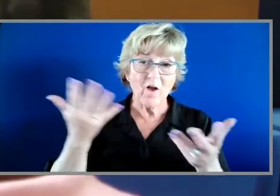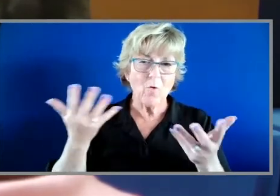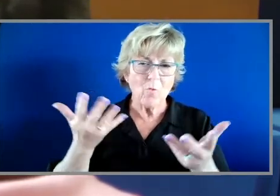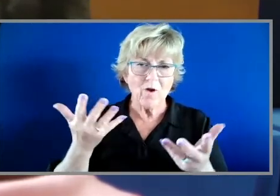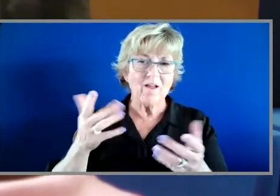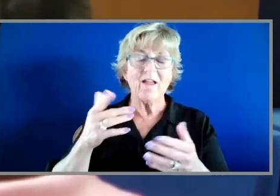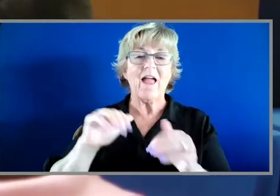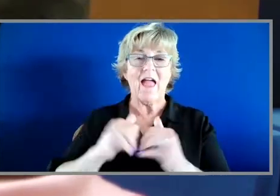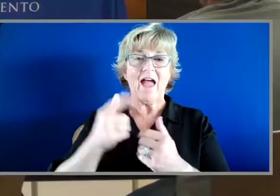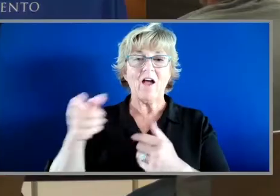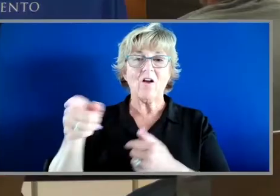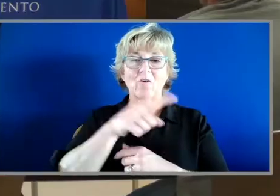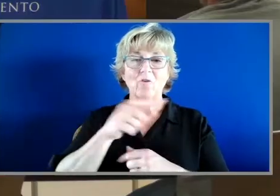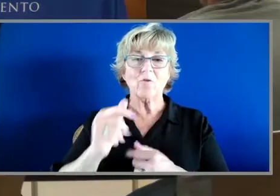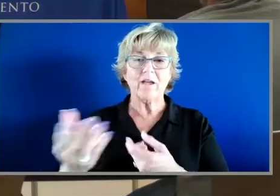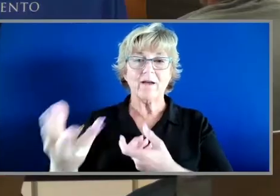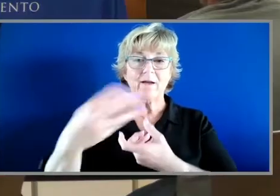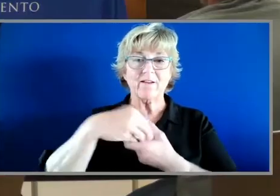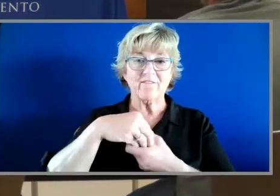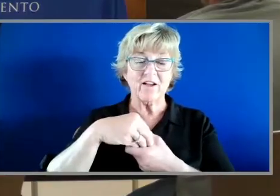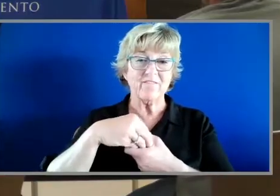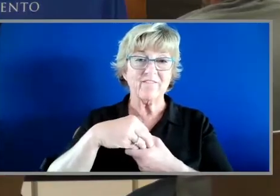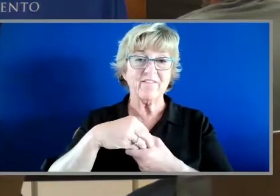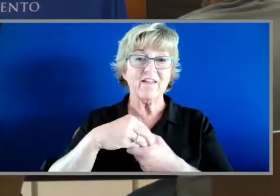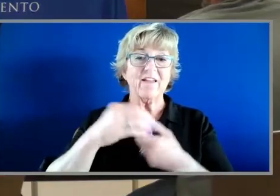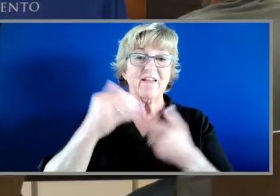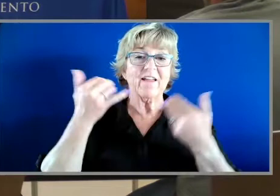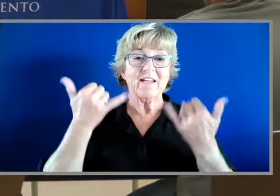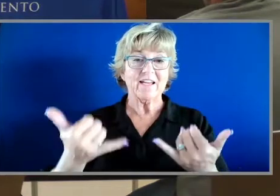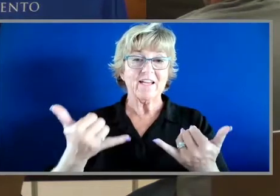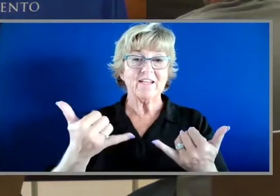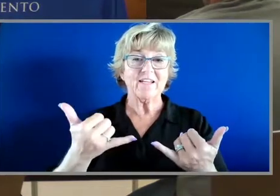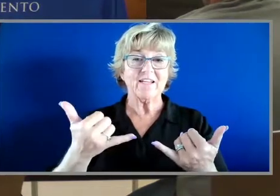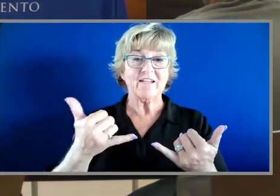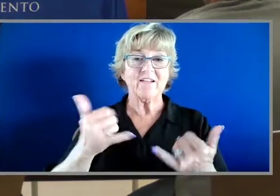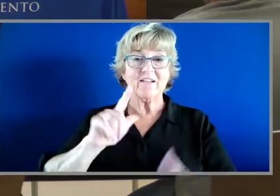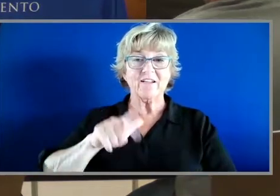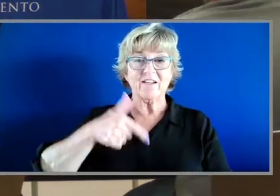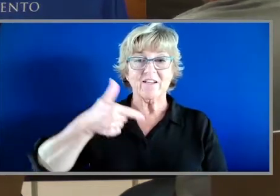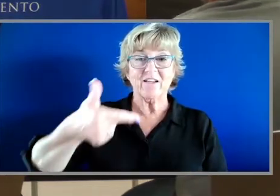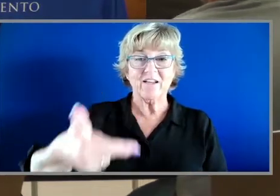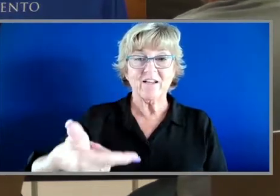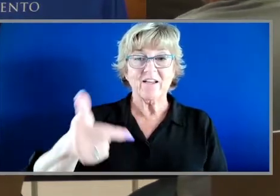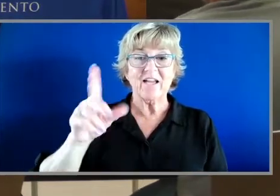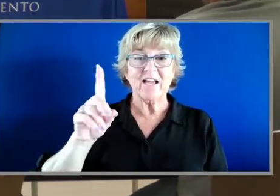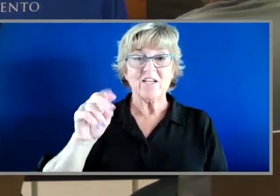Studio: And how the public can participate, so now, I will go ahead and turn it over to Doug with national demographics